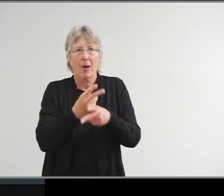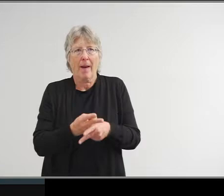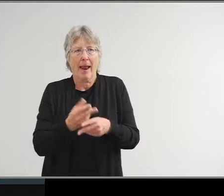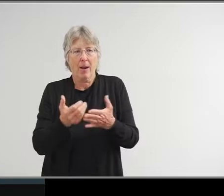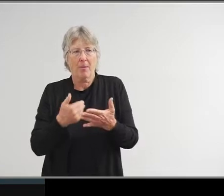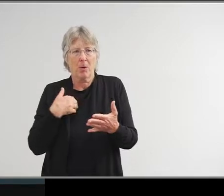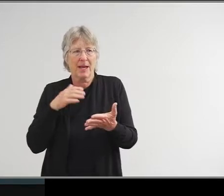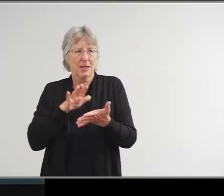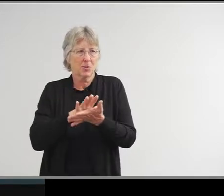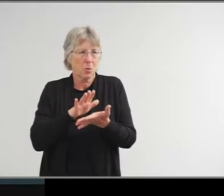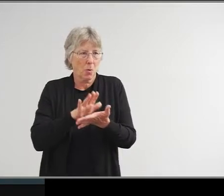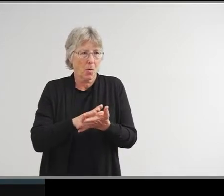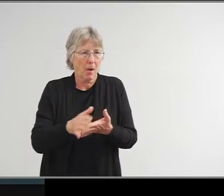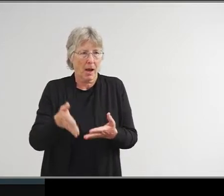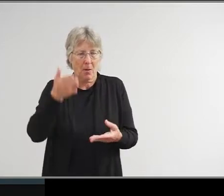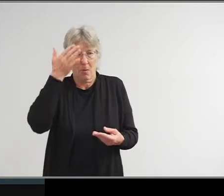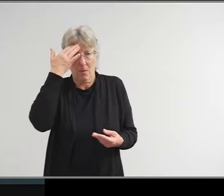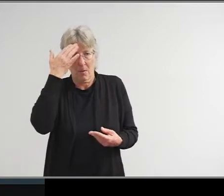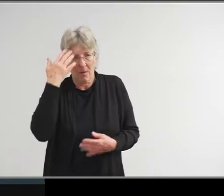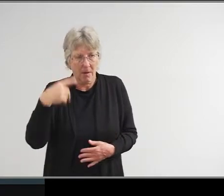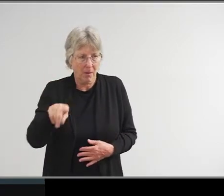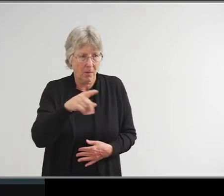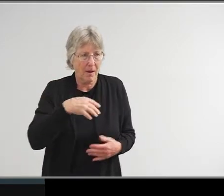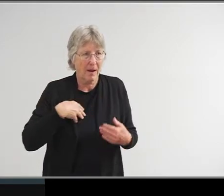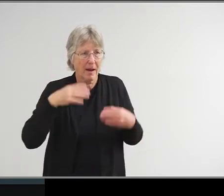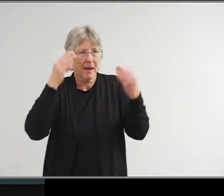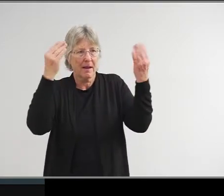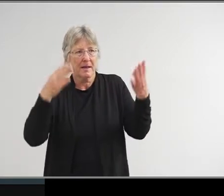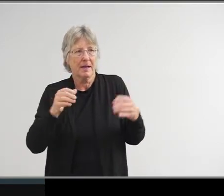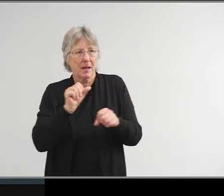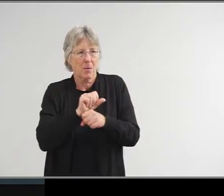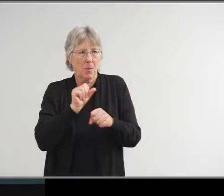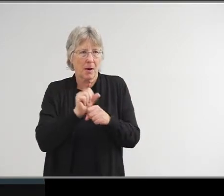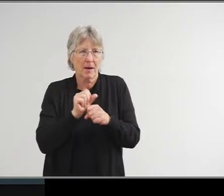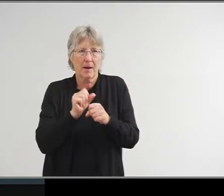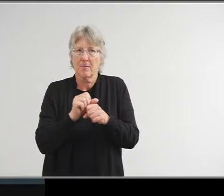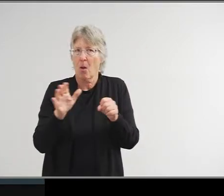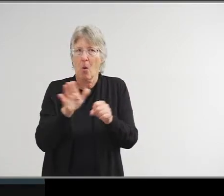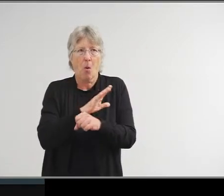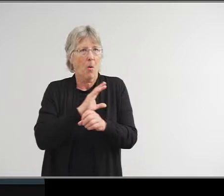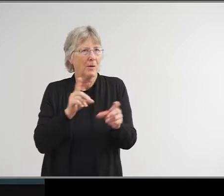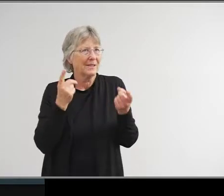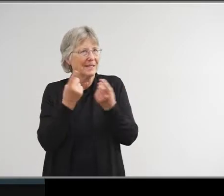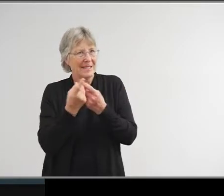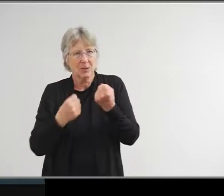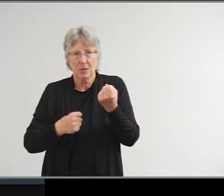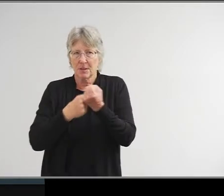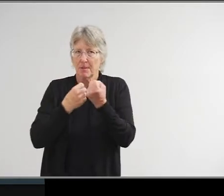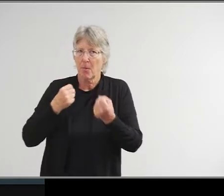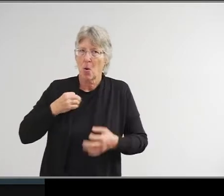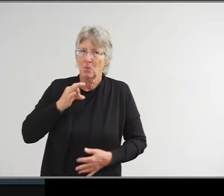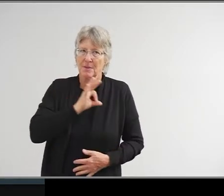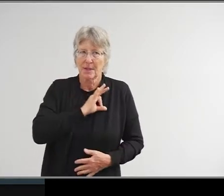I want to acknowledge that we have had teachers working across the district, support staff, principals,